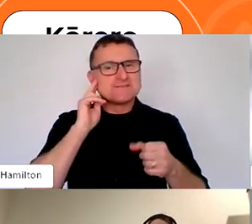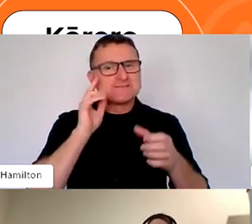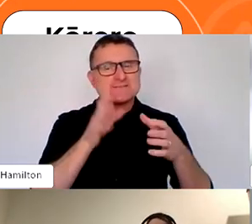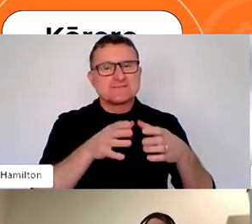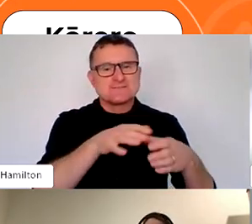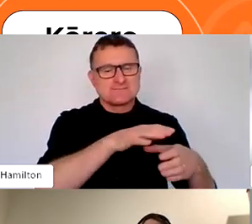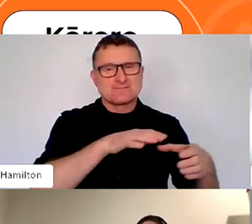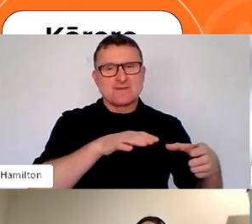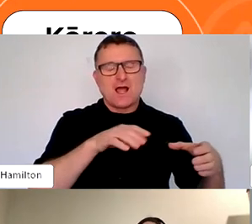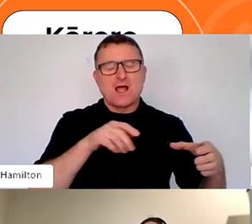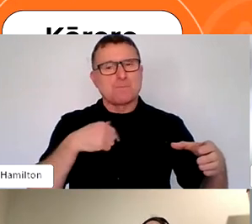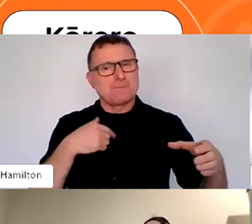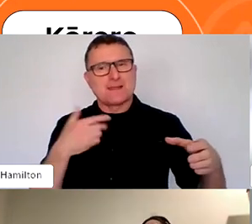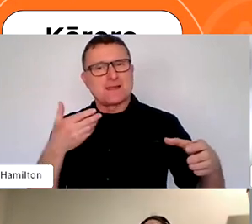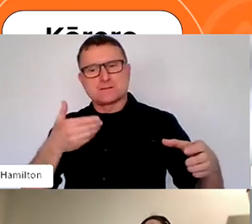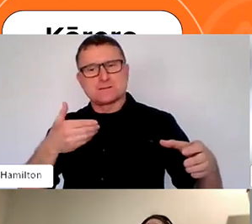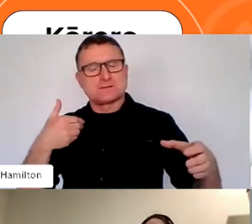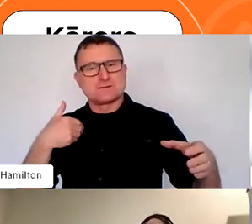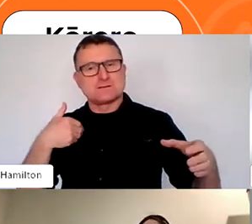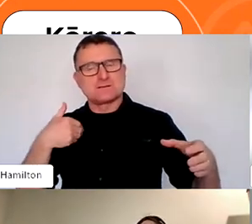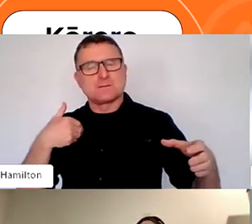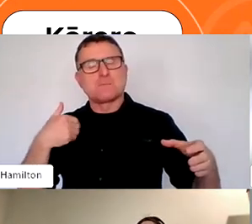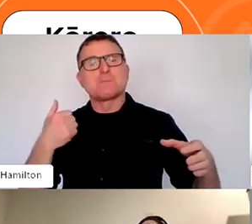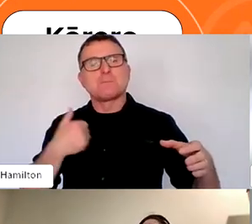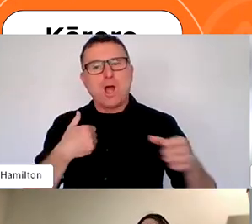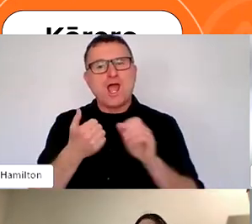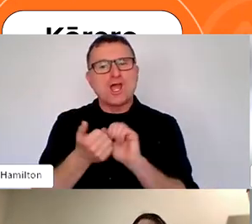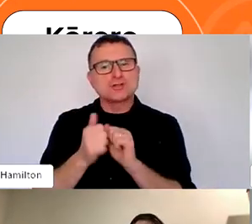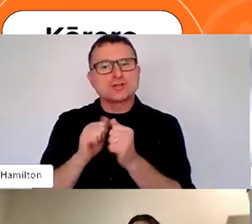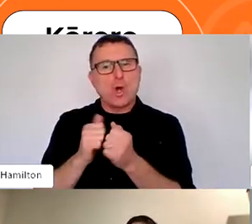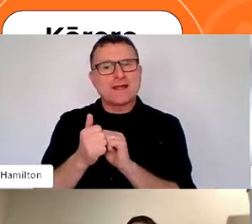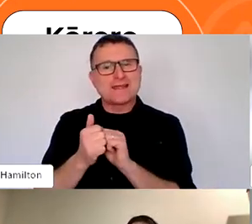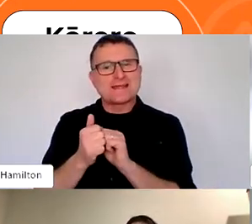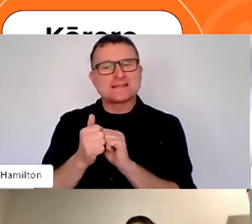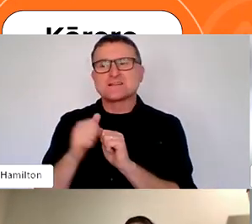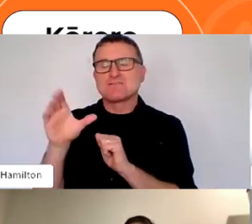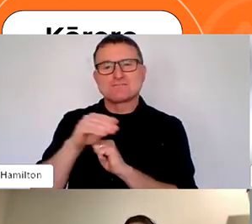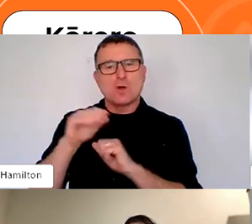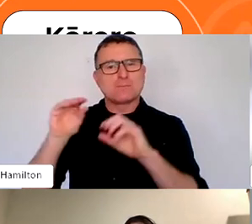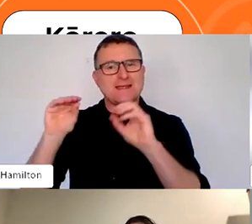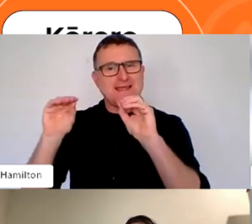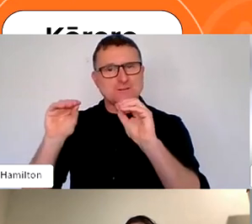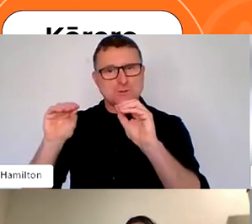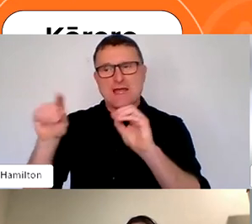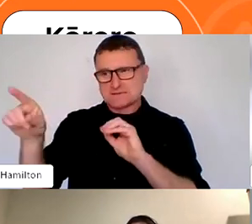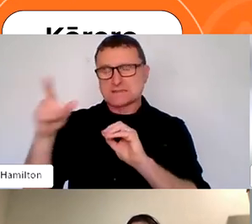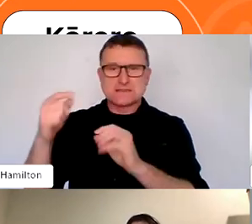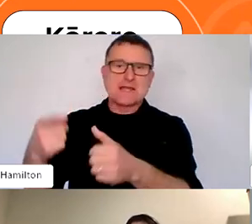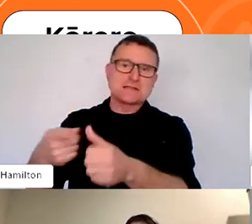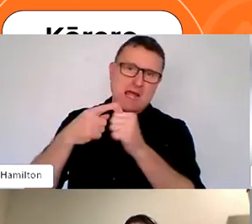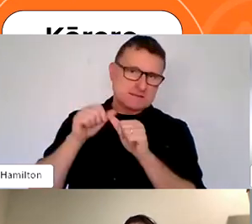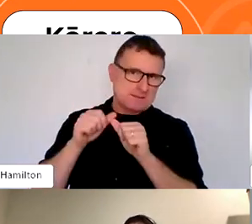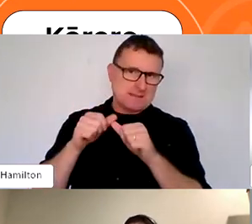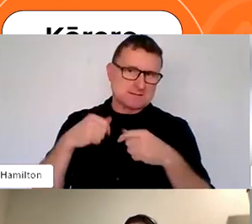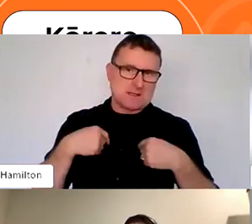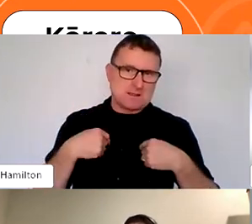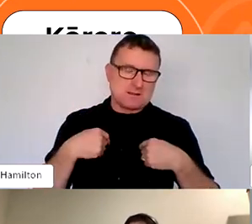come from my colleagues within education. But I think it's probably